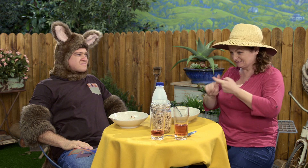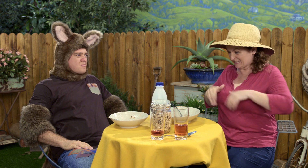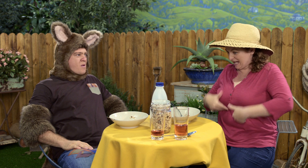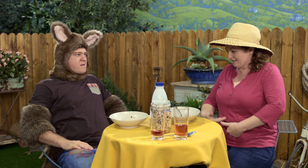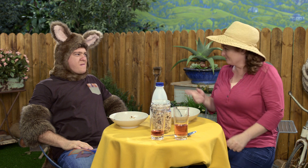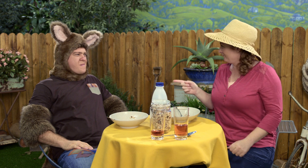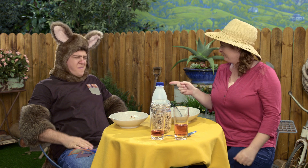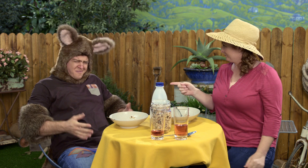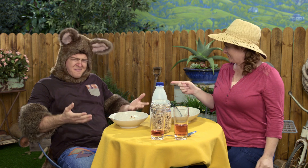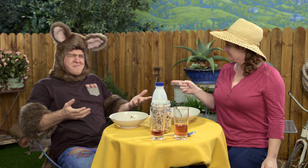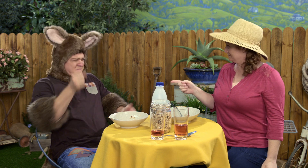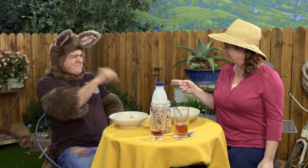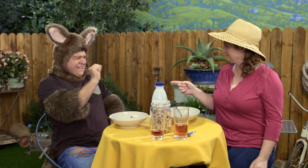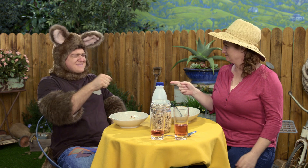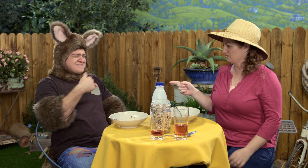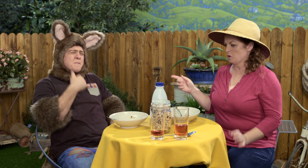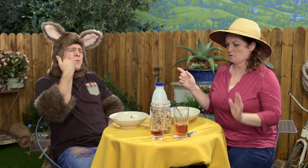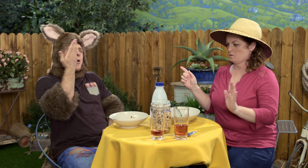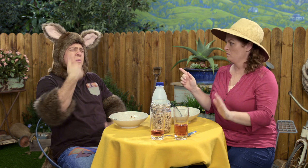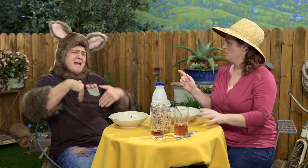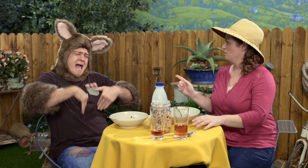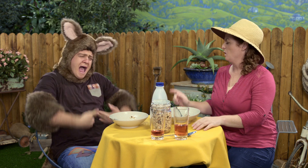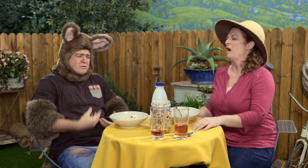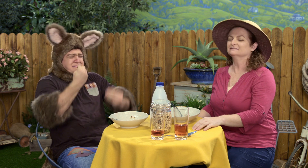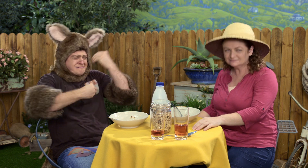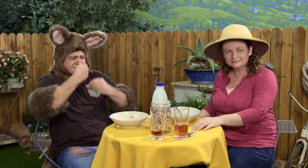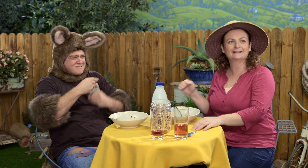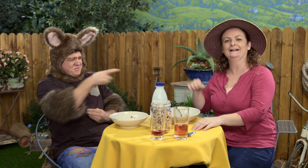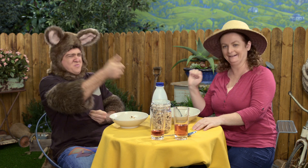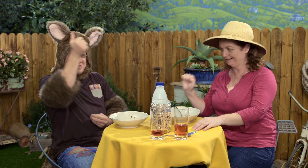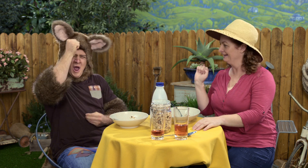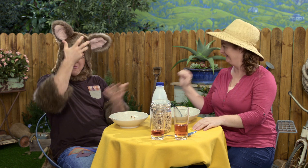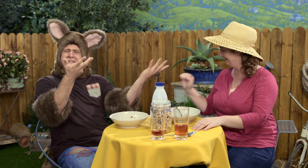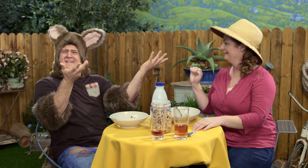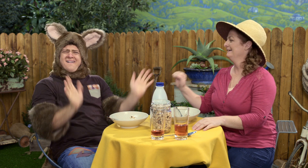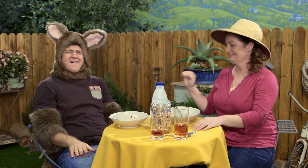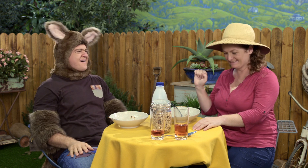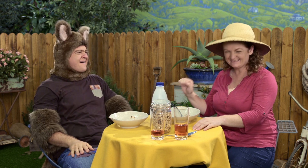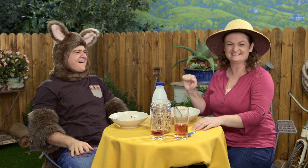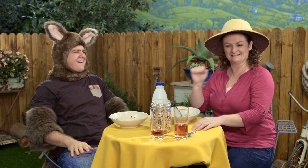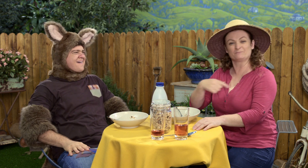Possum, are you still hungry? Yes, of course, I am, Sally. I'm always hungry. You should know that!